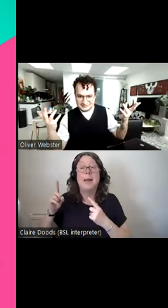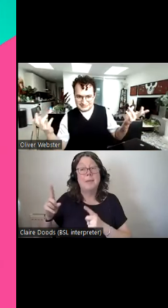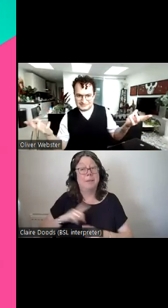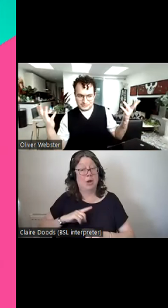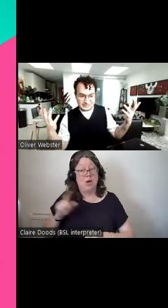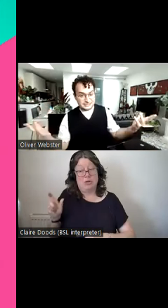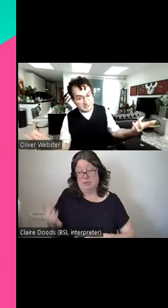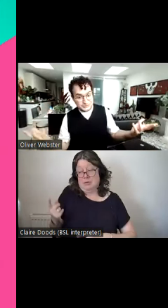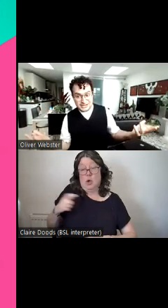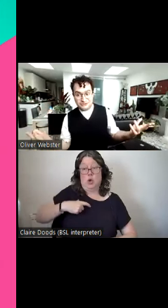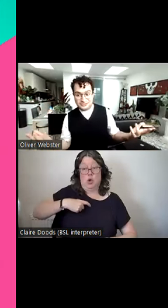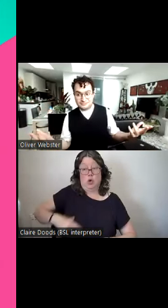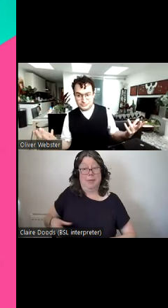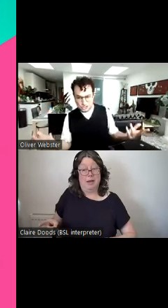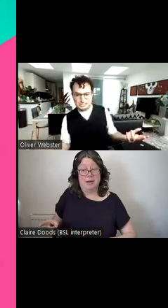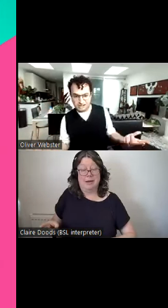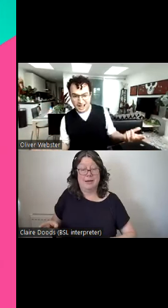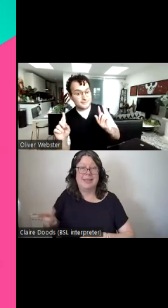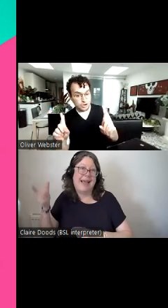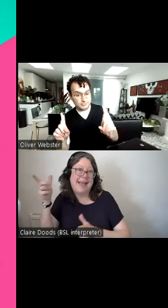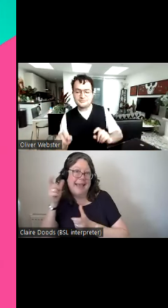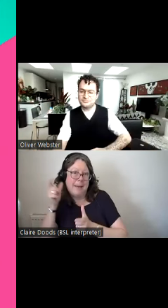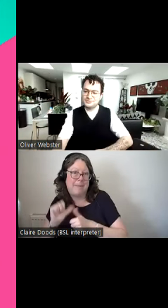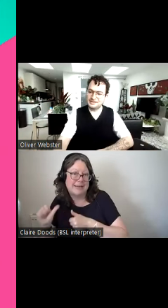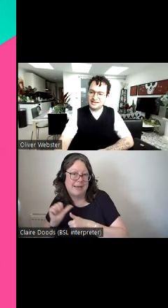humans are still better at hearing than machines are at the moment.